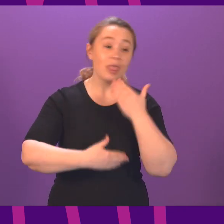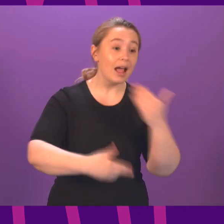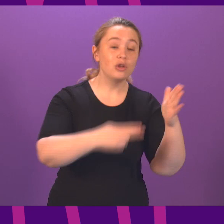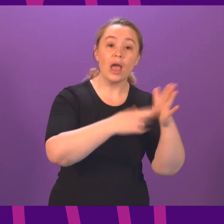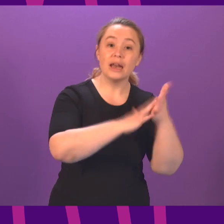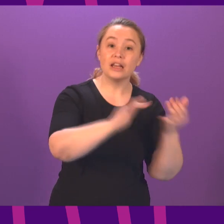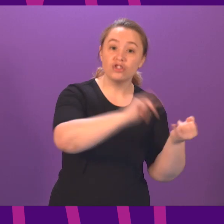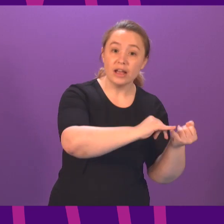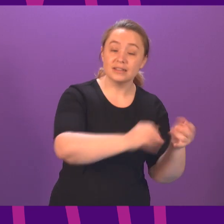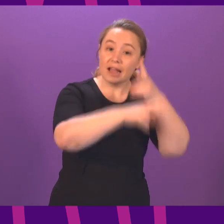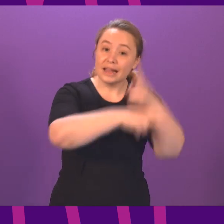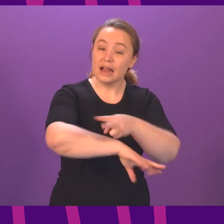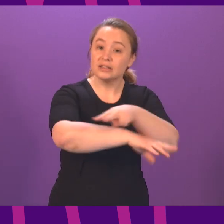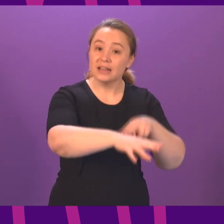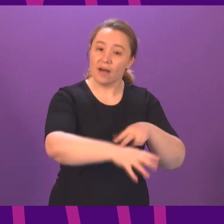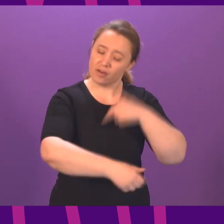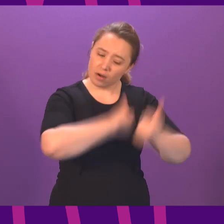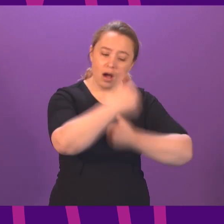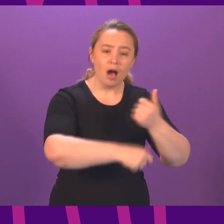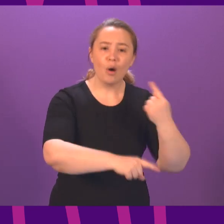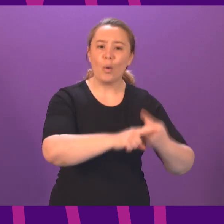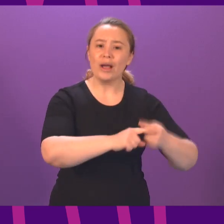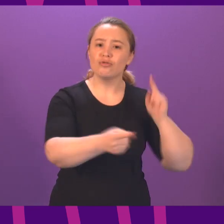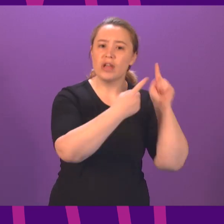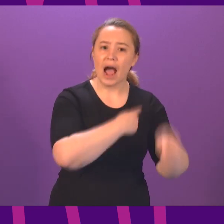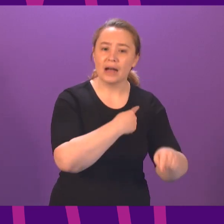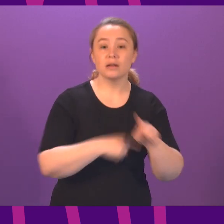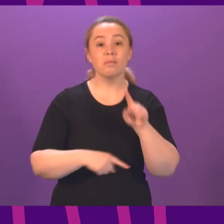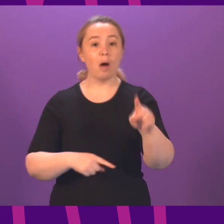staff for doing so—but we were simply not prepared.